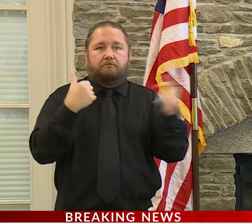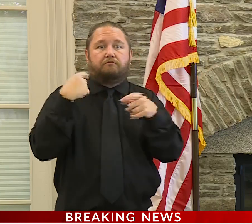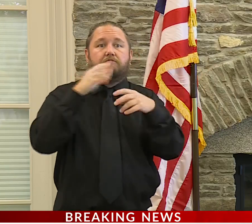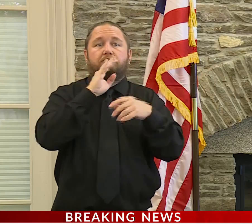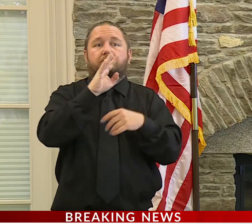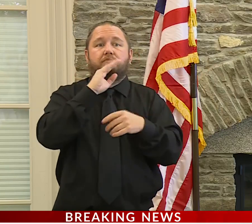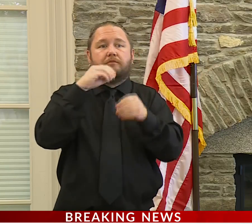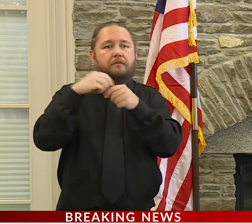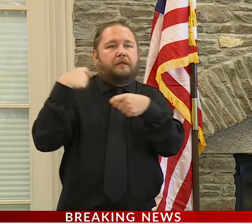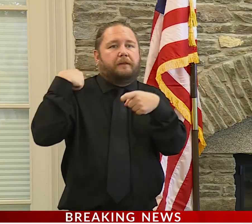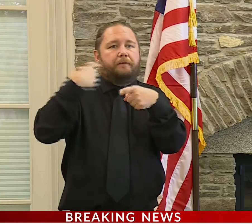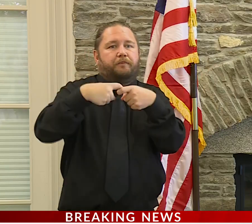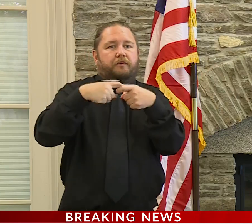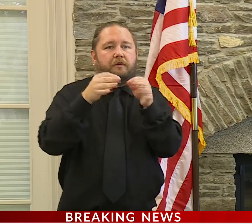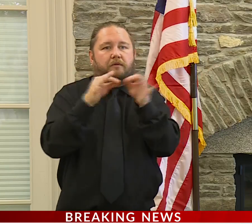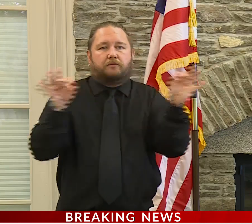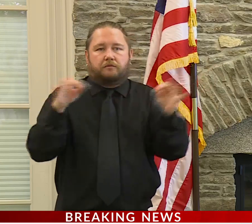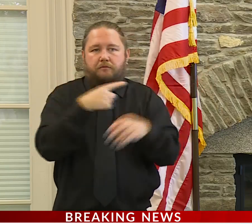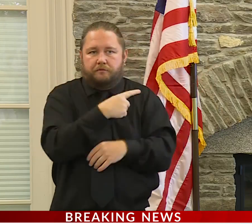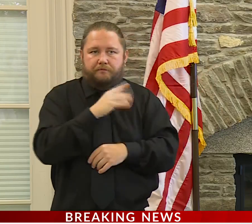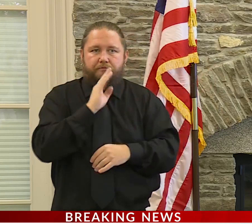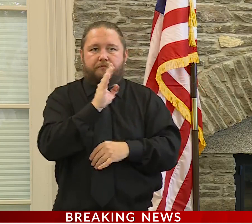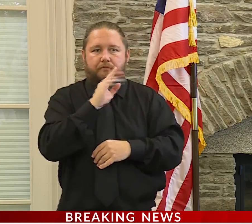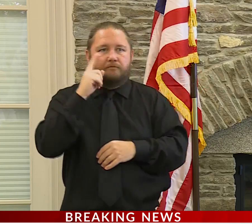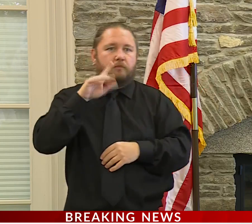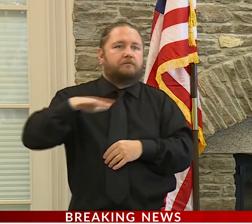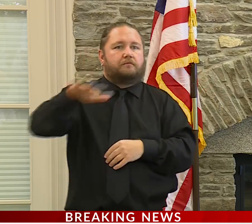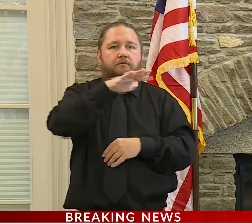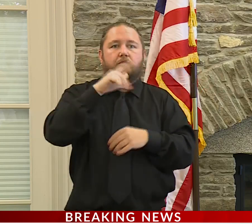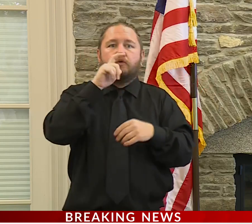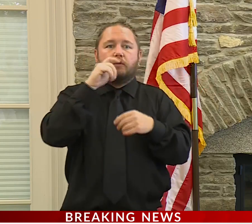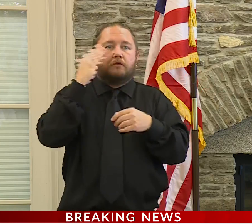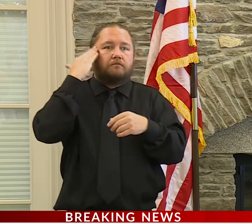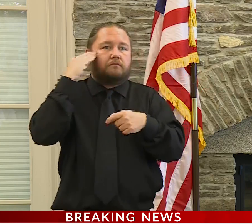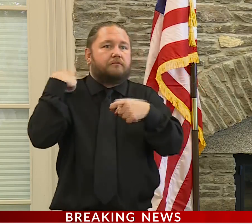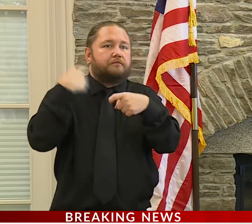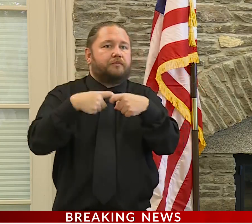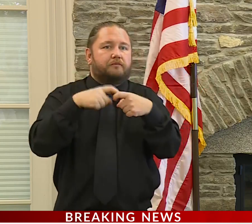BEEN MEDIA AT THOSE WAS A STUDY OUT OF THIS. GO TO THAT. IMPORTANT THAT THEY GET PUT